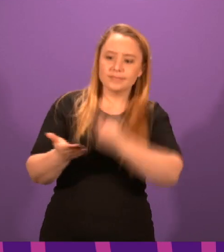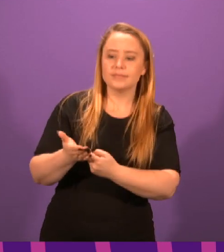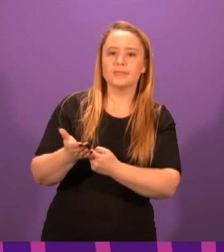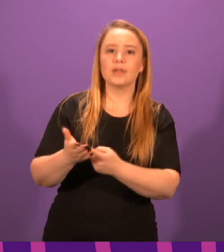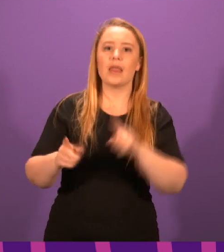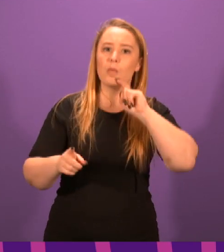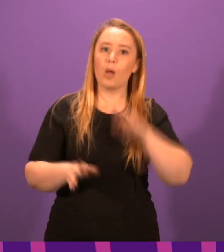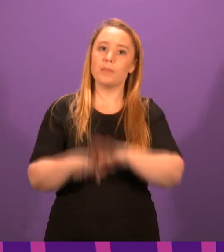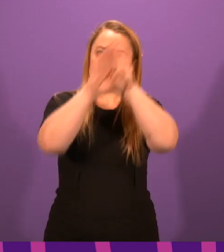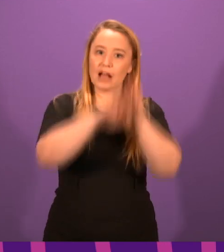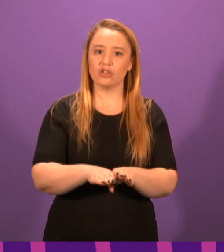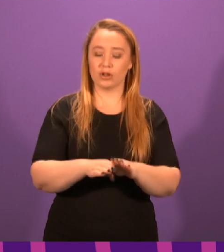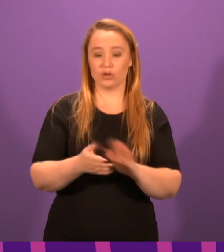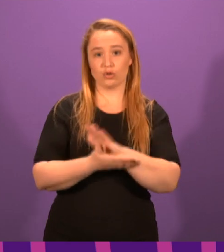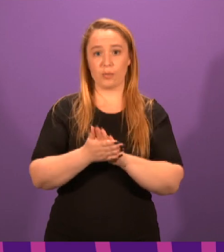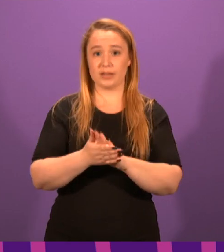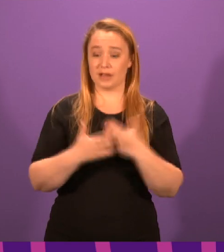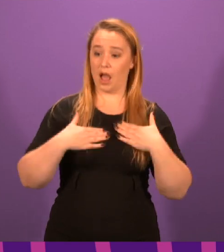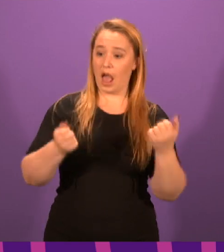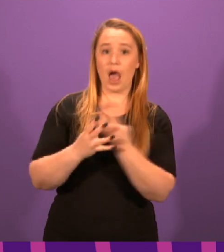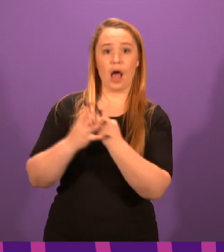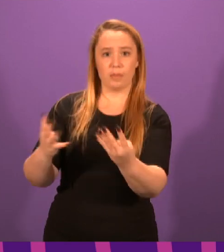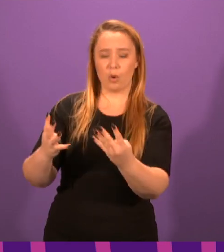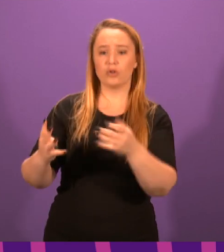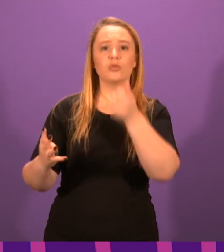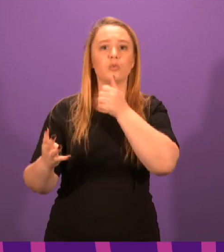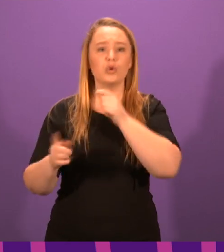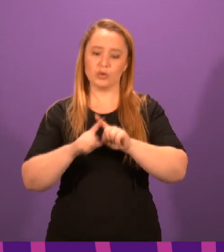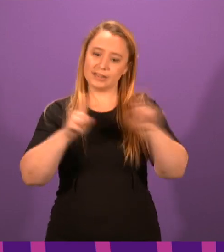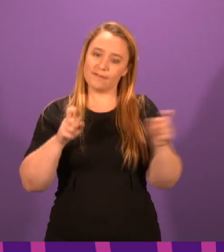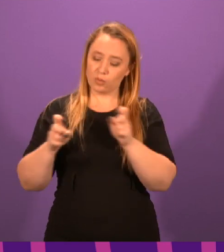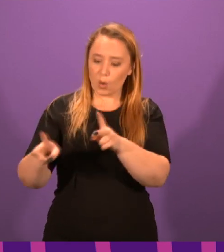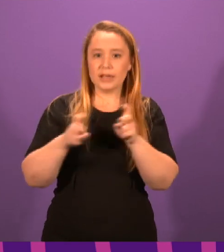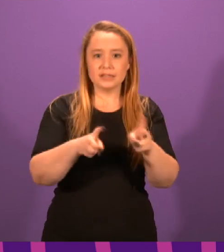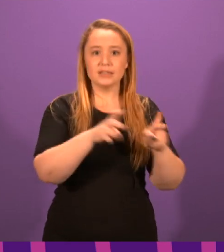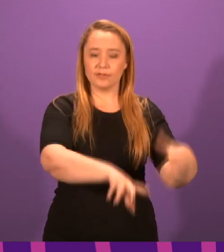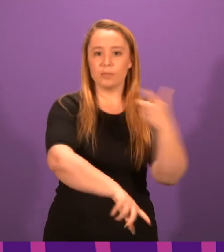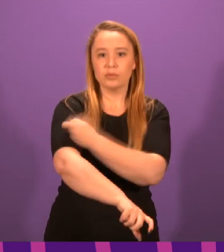so that all boards will make maximum use of all the routes that are available—not only hubs and